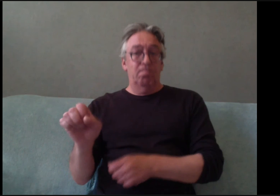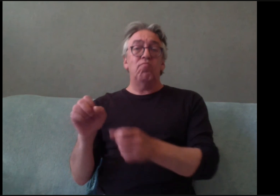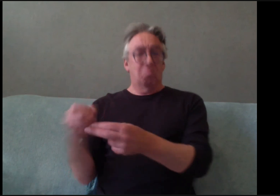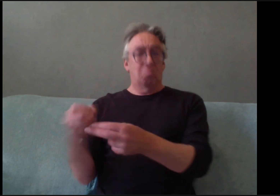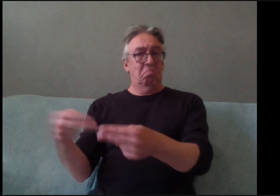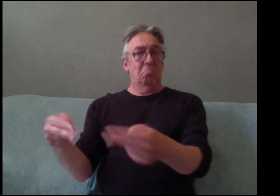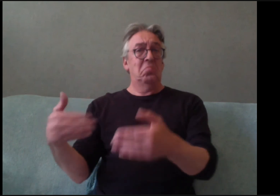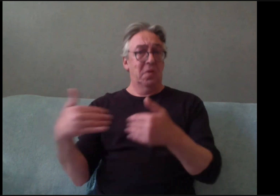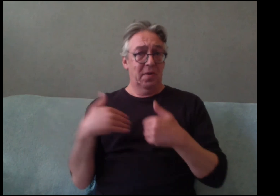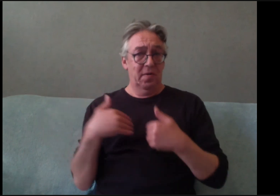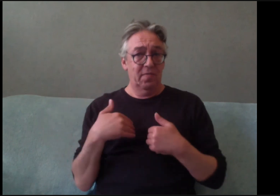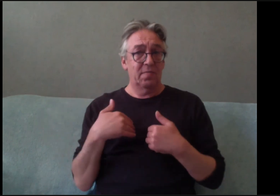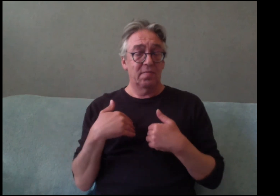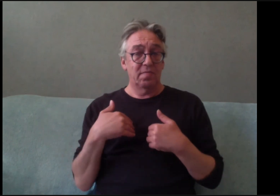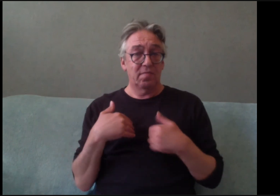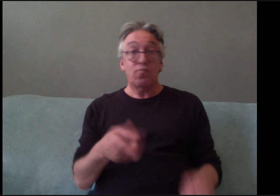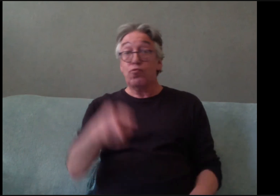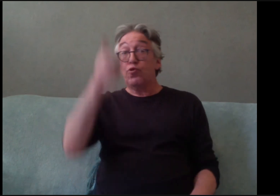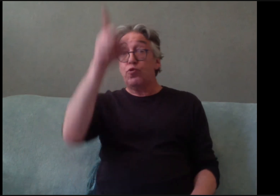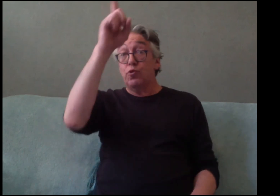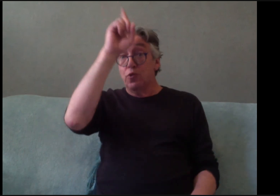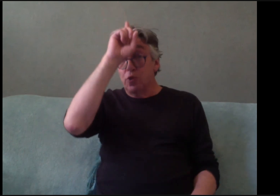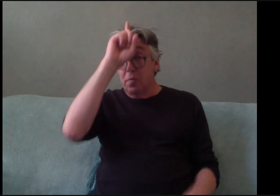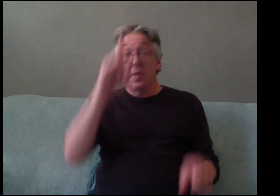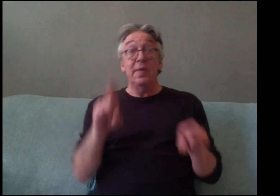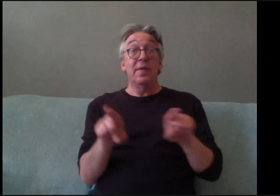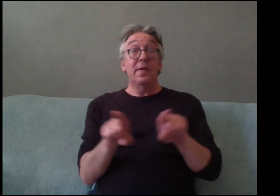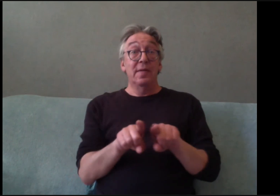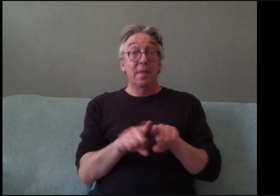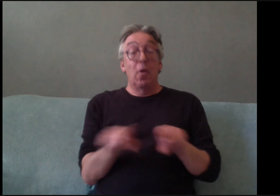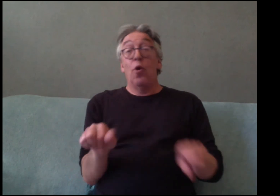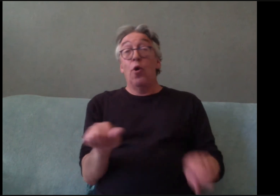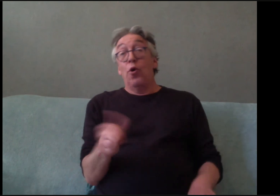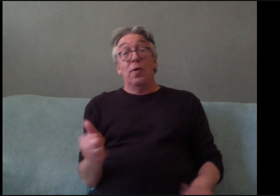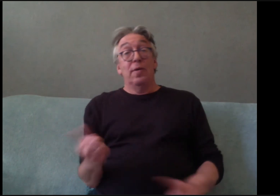it's subtitled, cannot be mistaken. Any of the panellist wants to add?